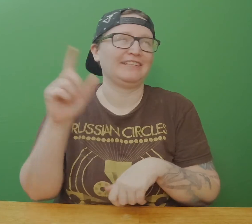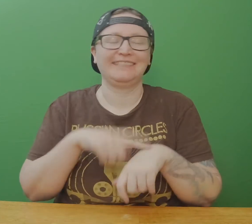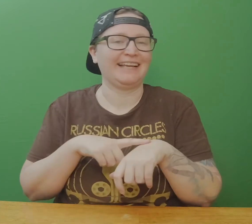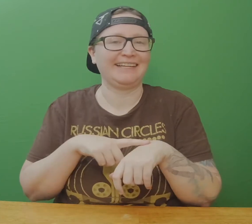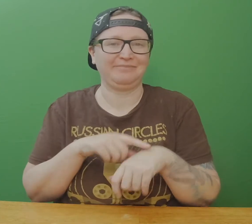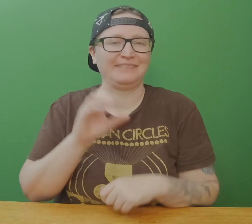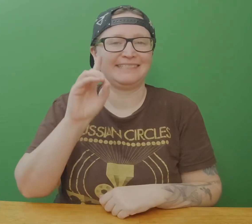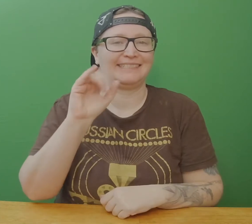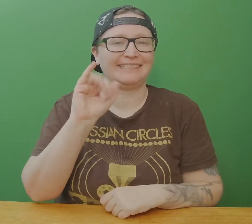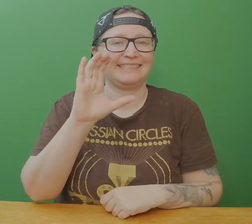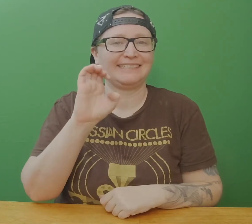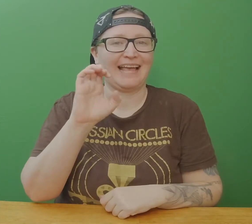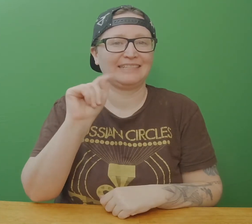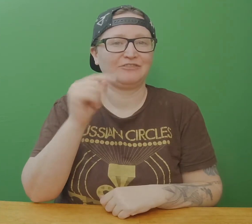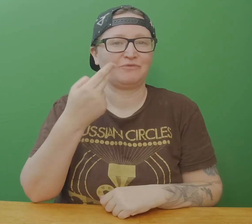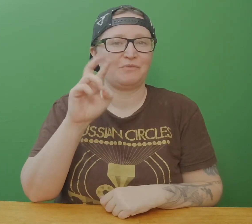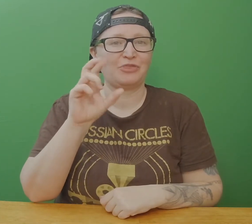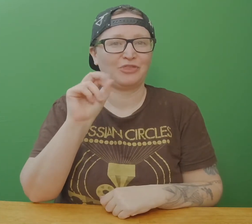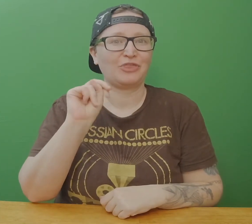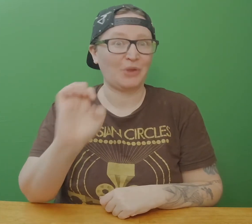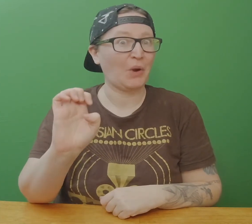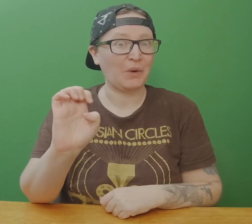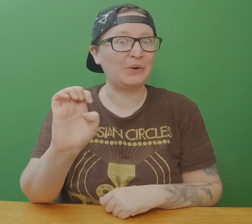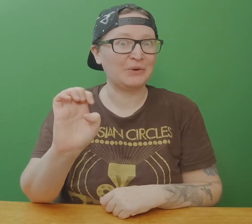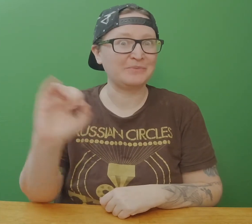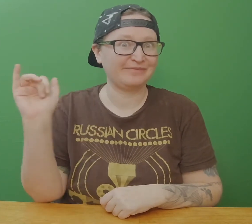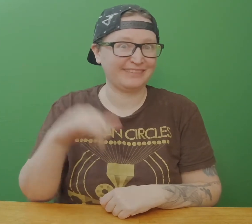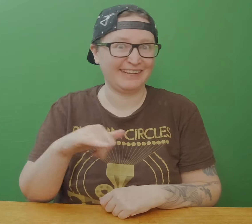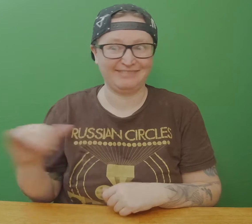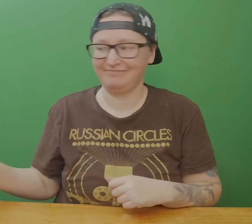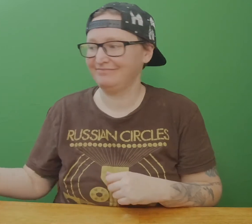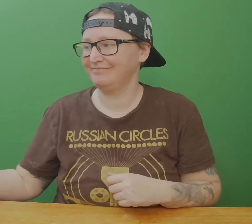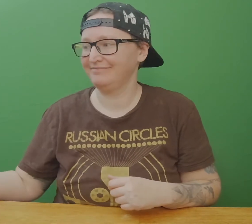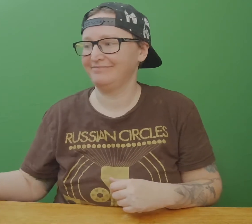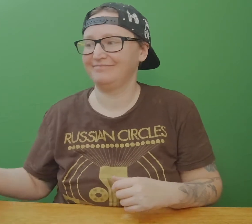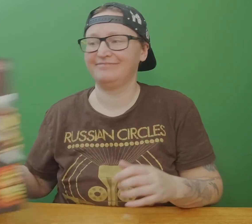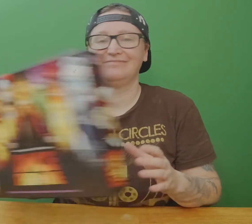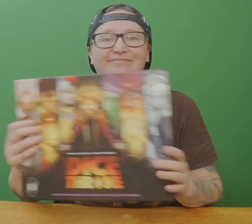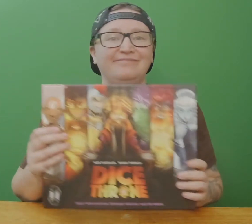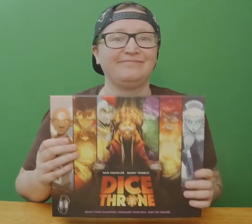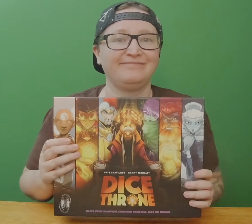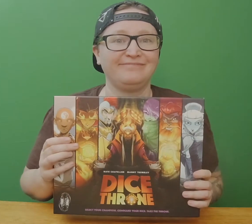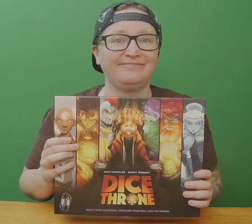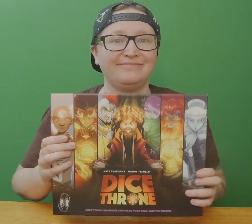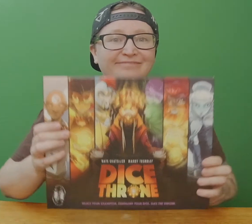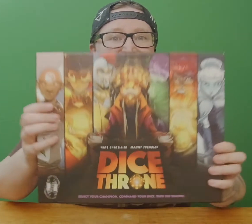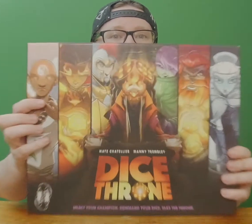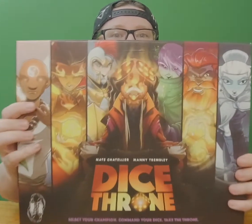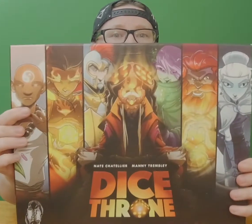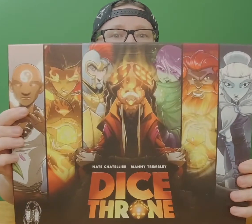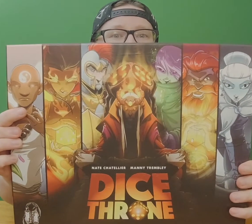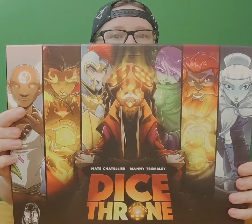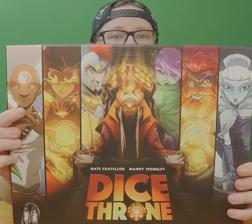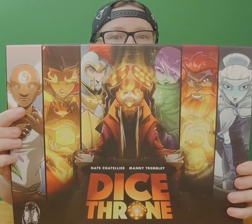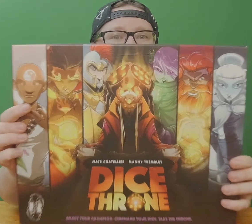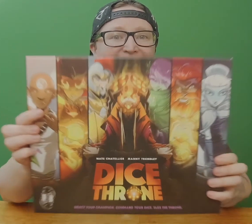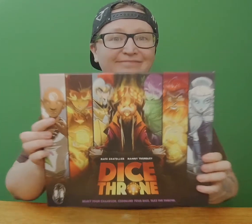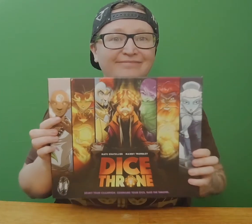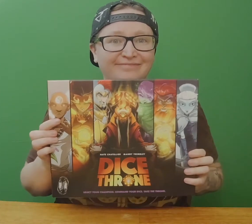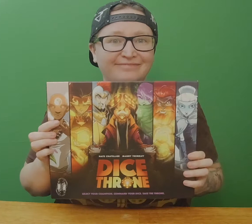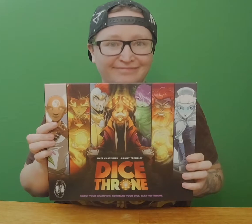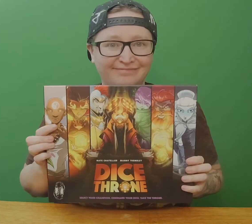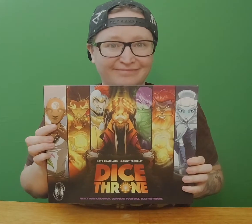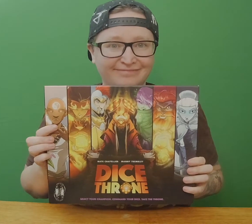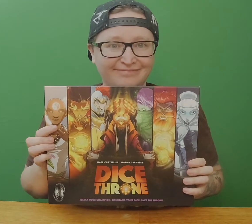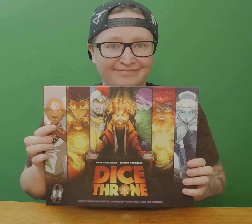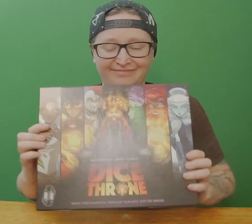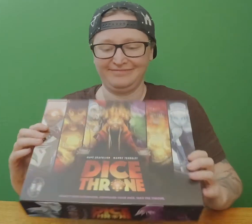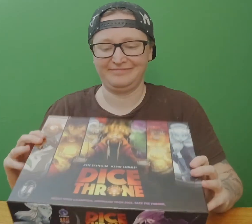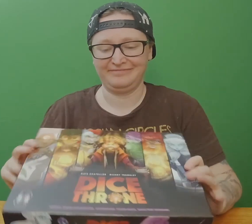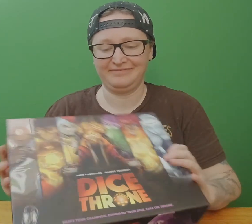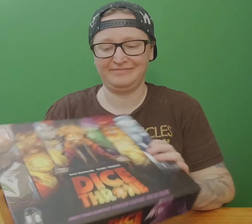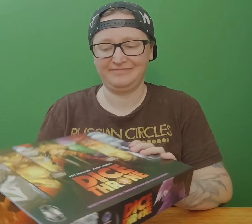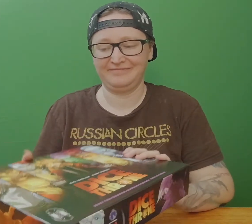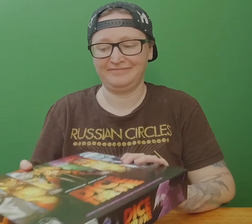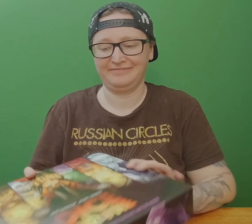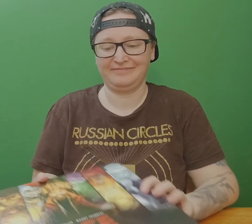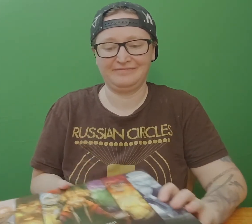games of all time Dice Throne.